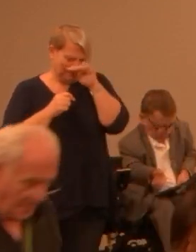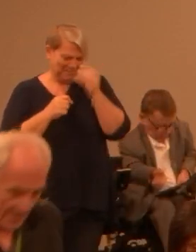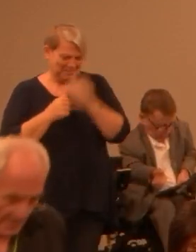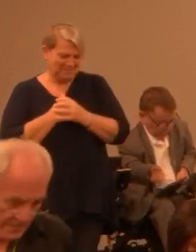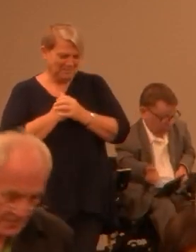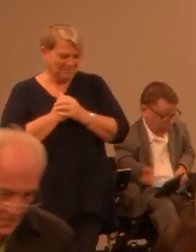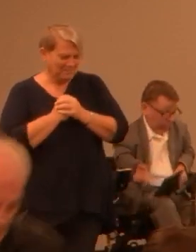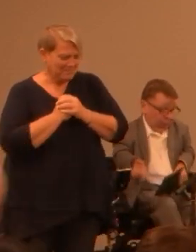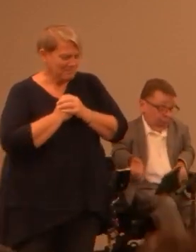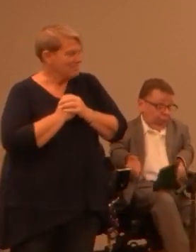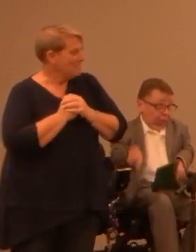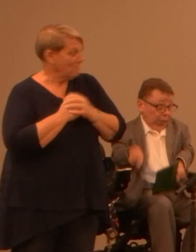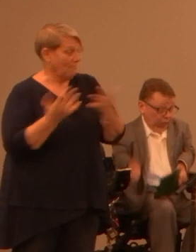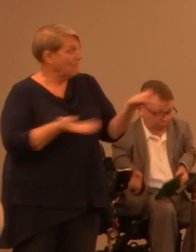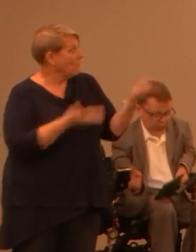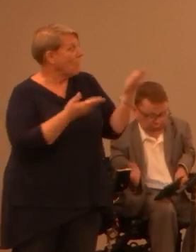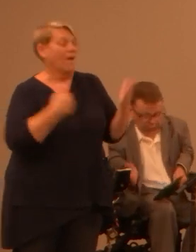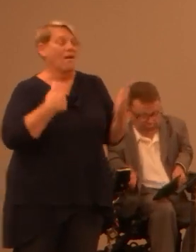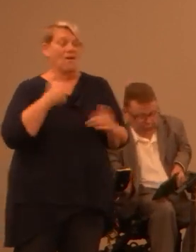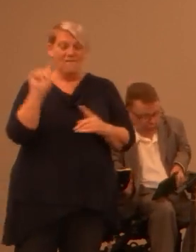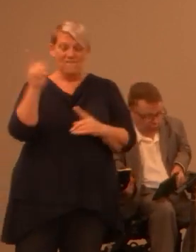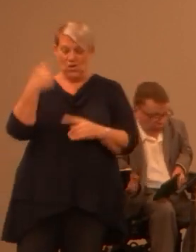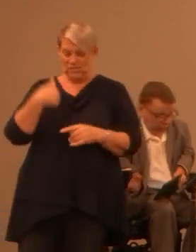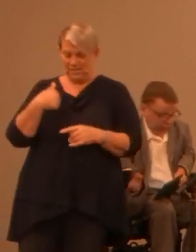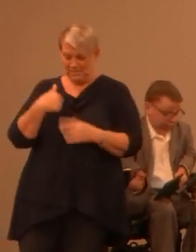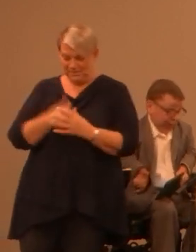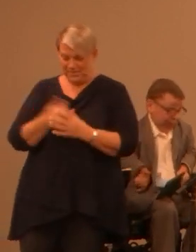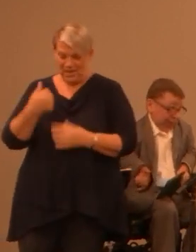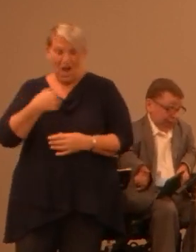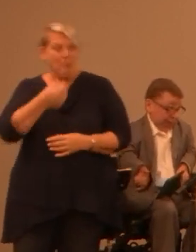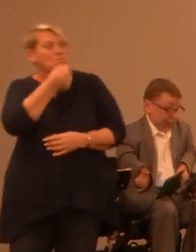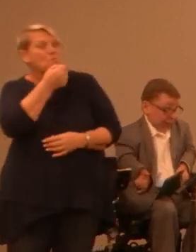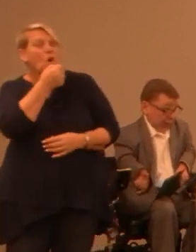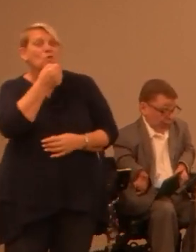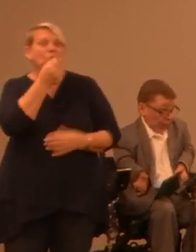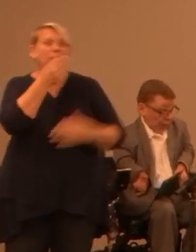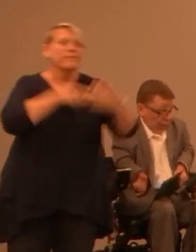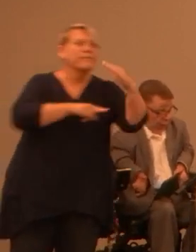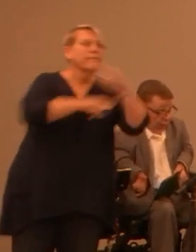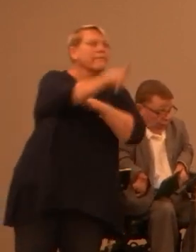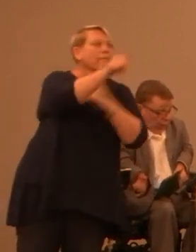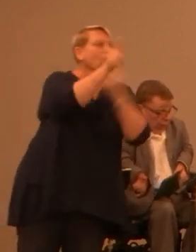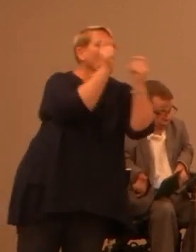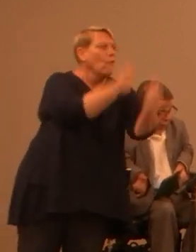I'll go first. Our spokesperson's left early, Sam, she's been along